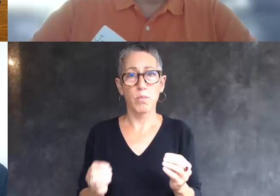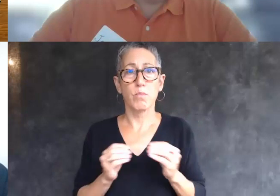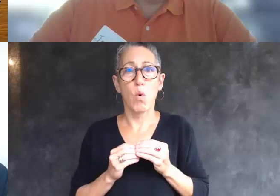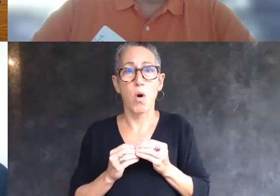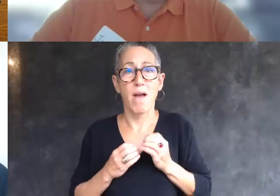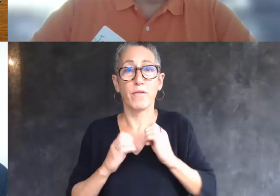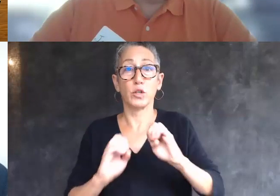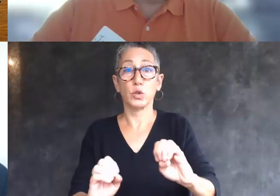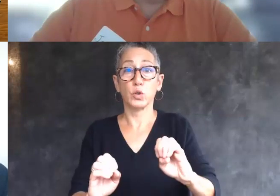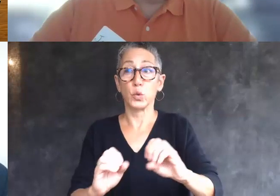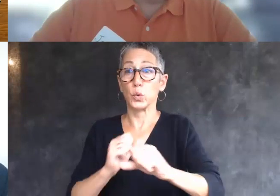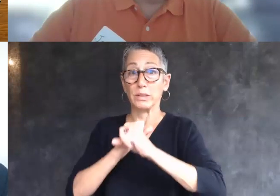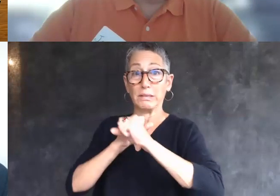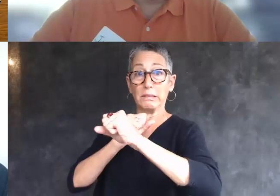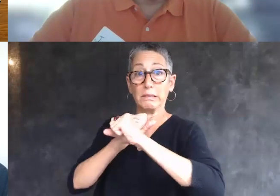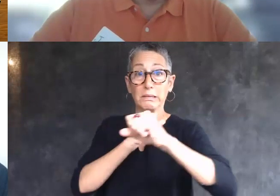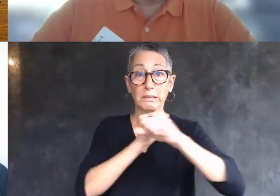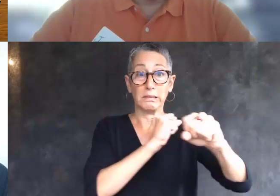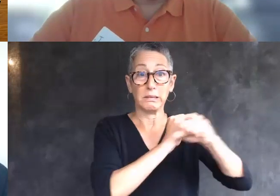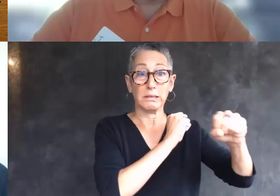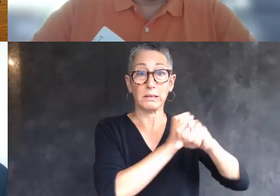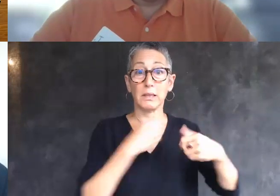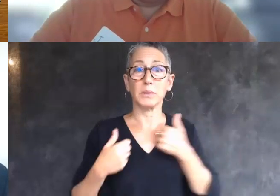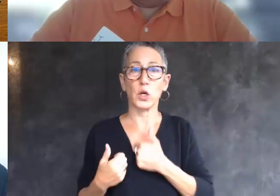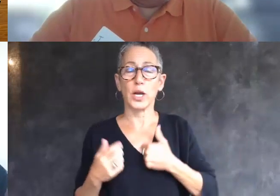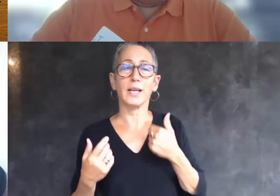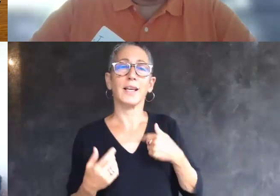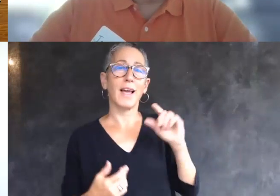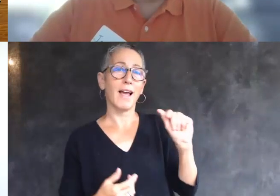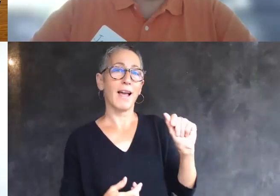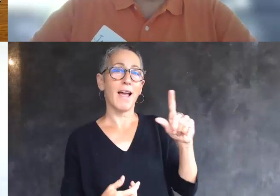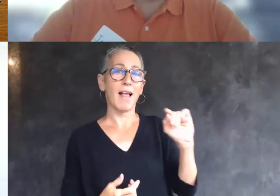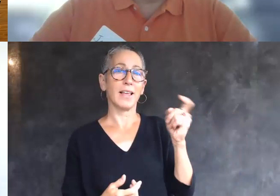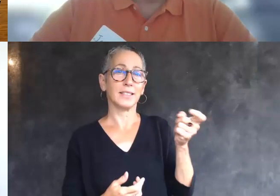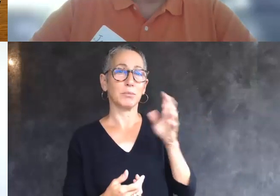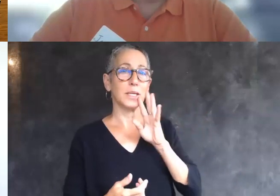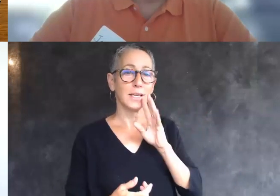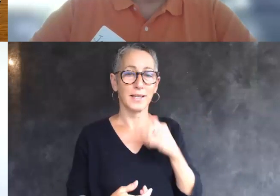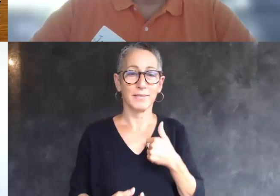And I forget to announce this is Alex speaking. Thank you, Alex.